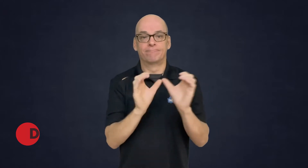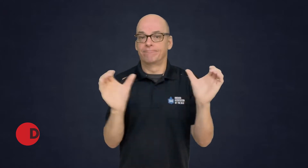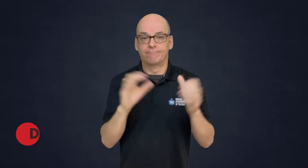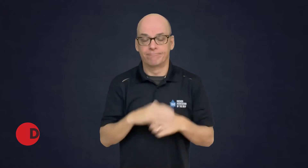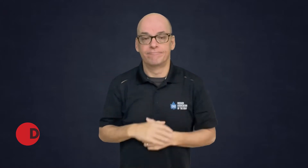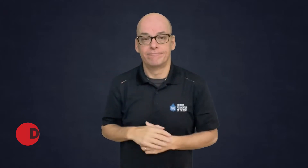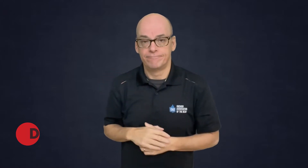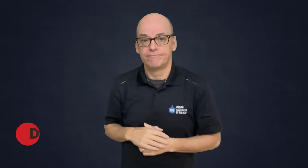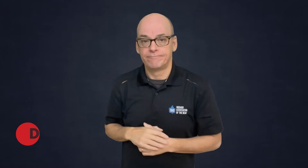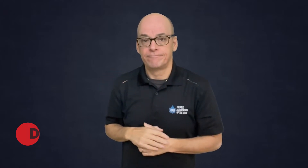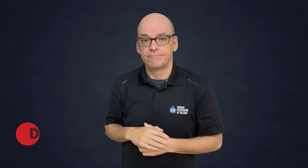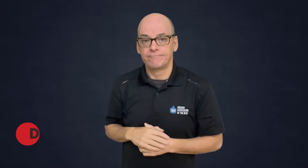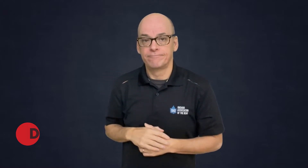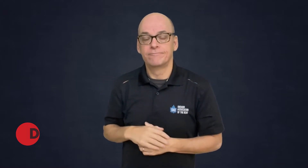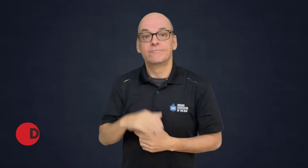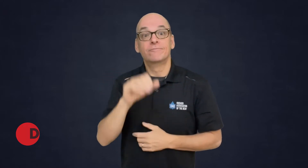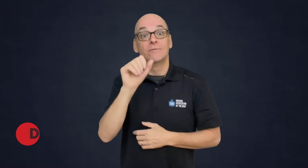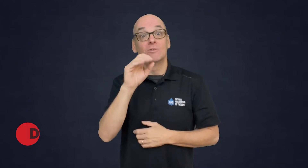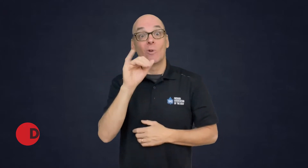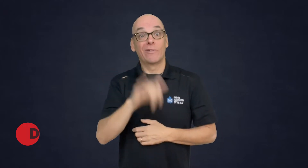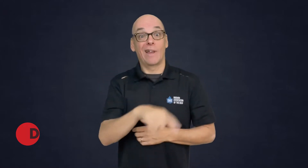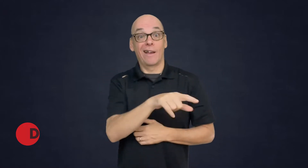certification to teach the ASL curriculum.